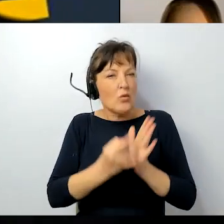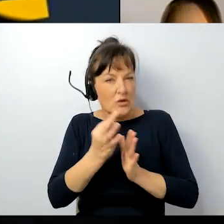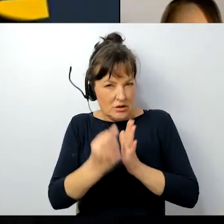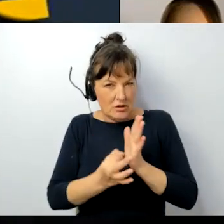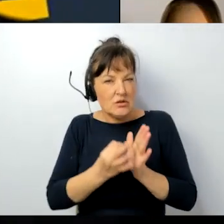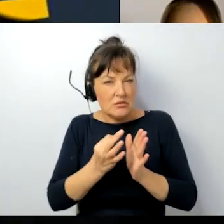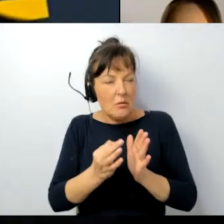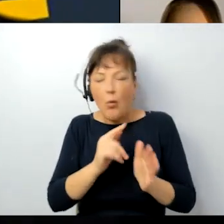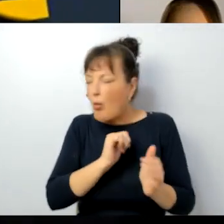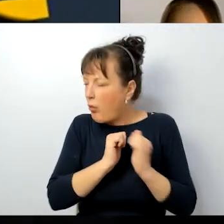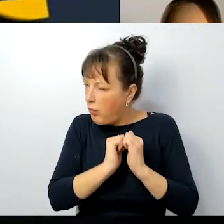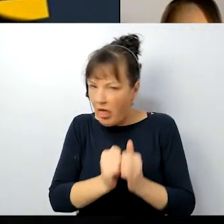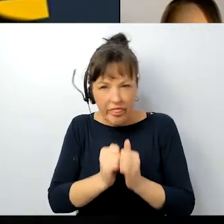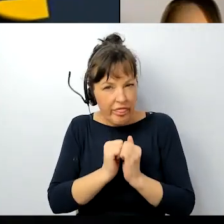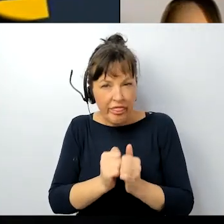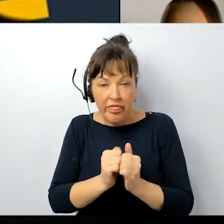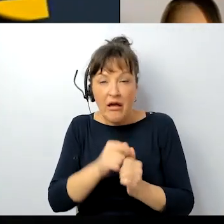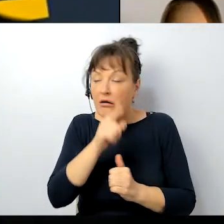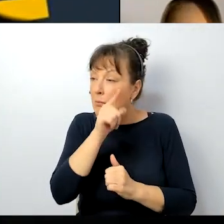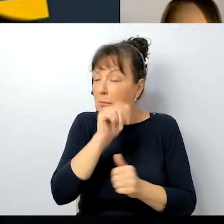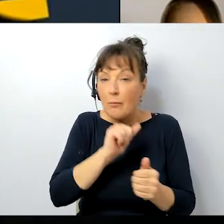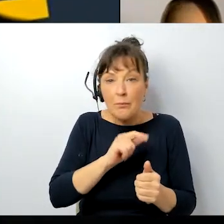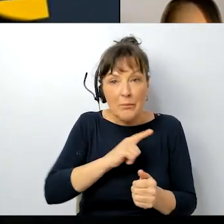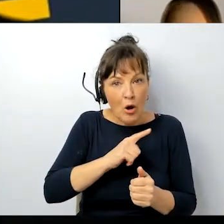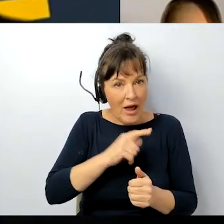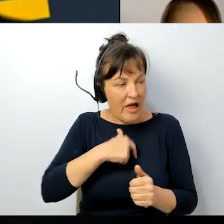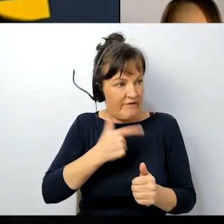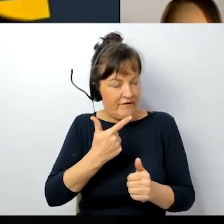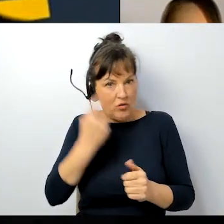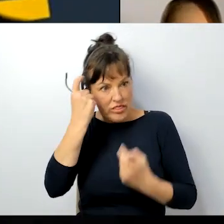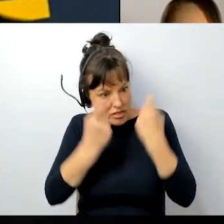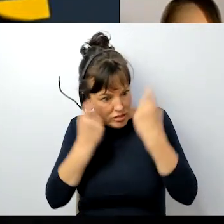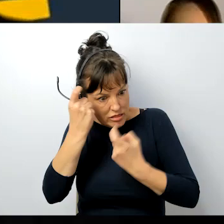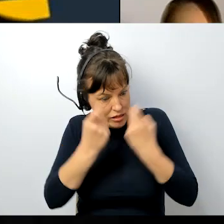to just get yourself in a panic and be very very stressed out so night before do something